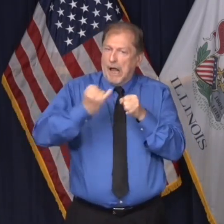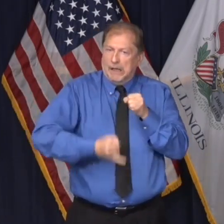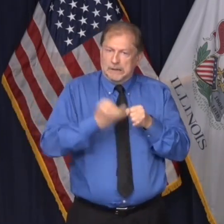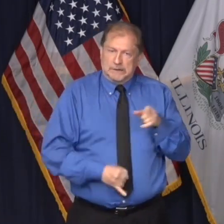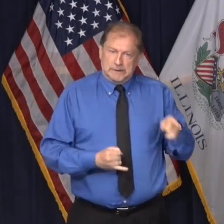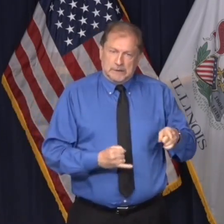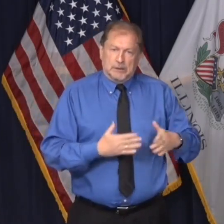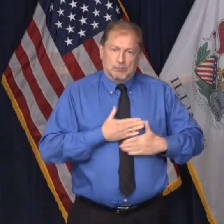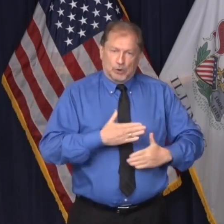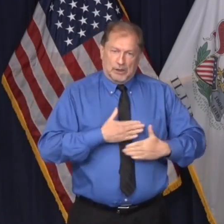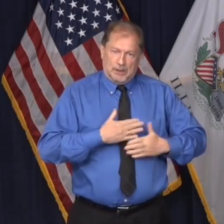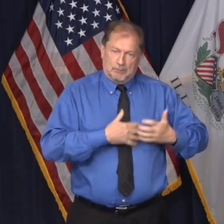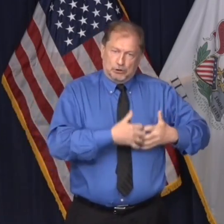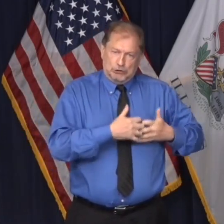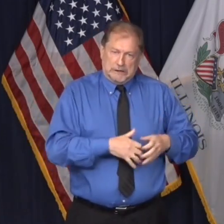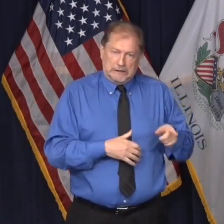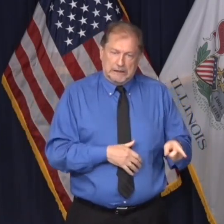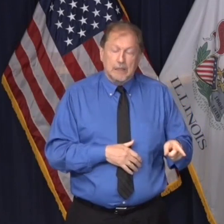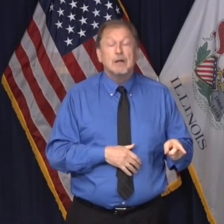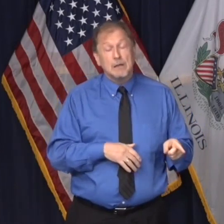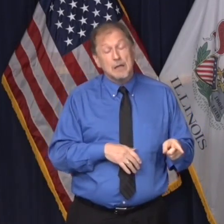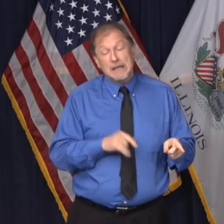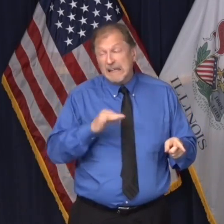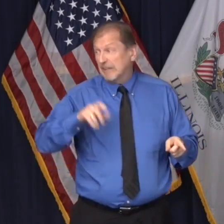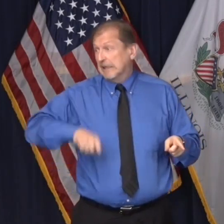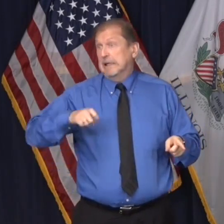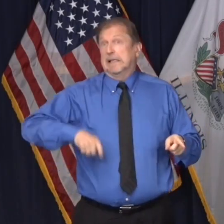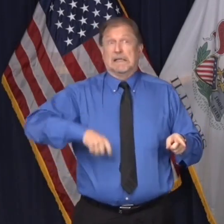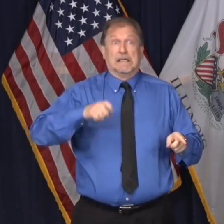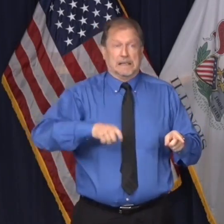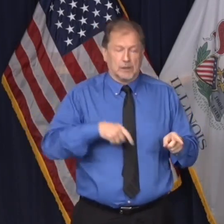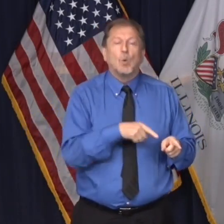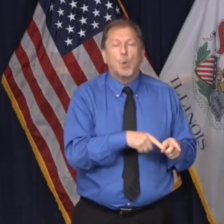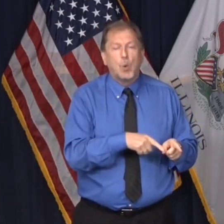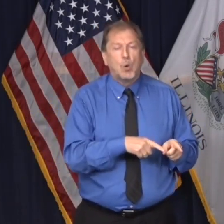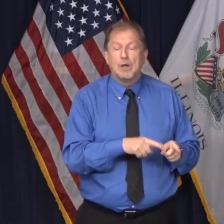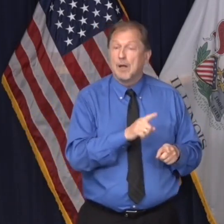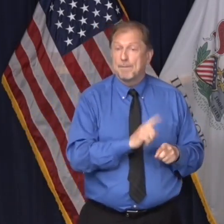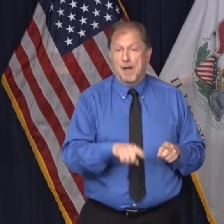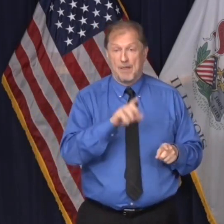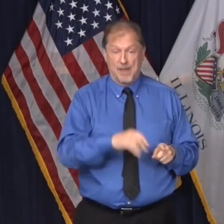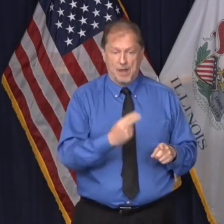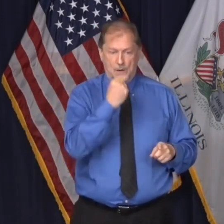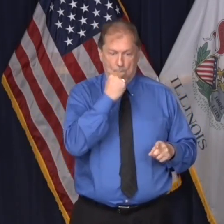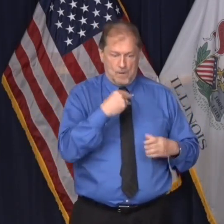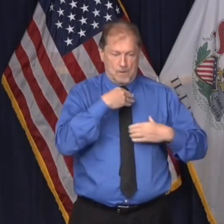CONTINUE TO INNOVATE TREATMENTS TO HELP PATIENTS AVOID THE NEED FOR A VENTILATOR, THOUGH THIS EQUIPMENT CAN AND HAS SAVED